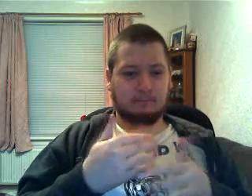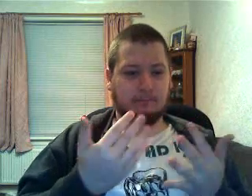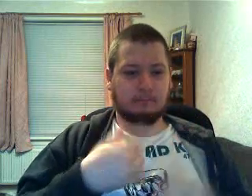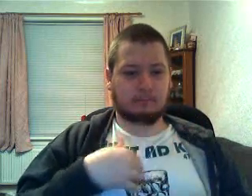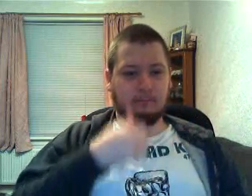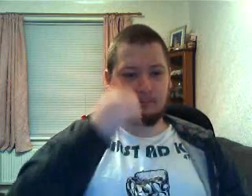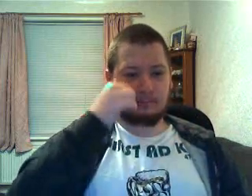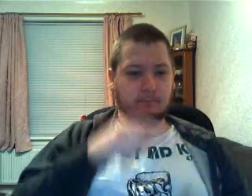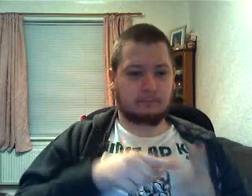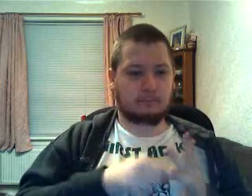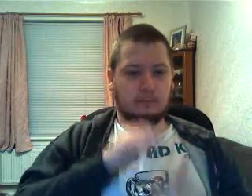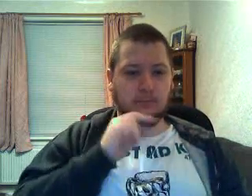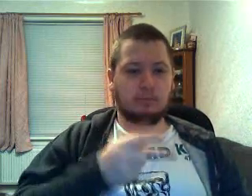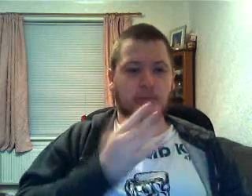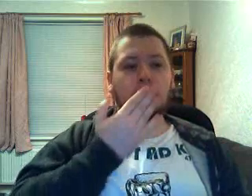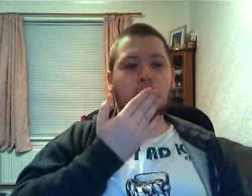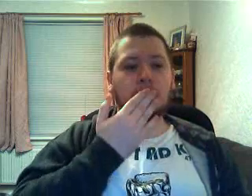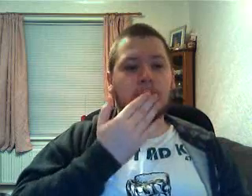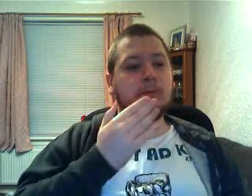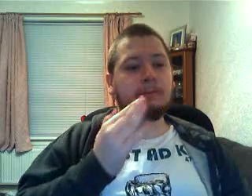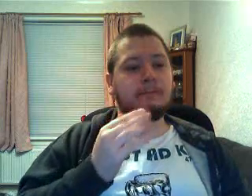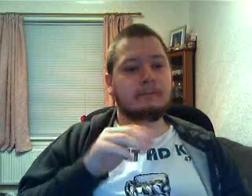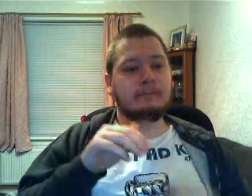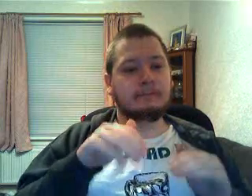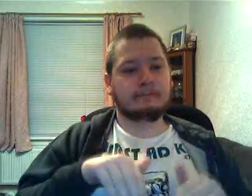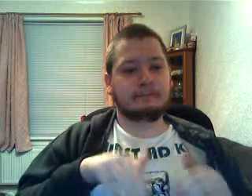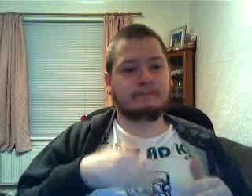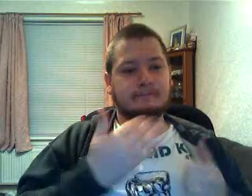Anyway I know it will fucking boring to wait